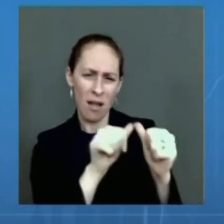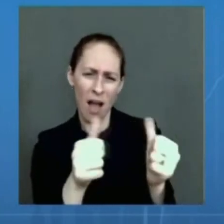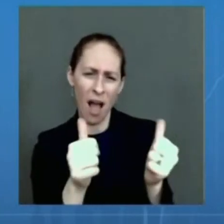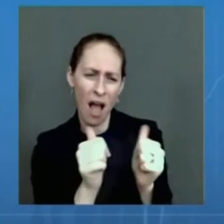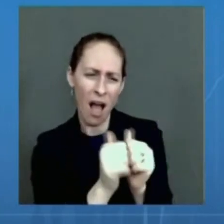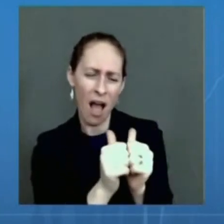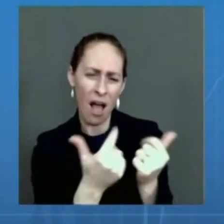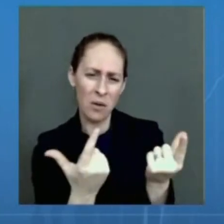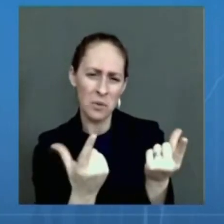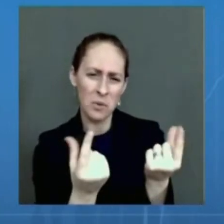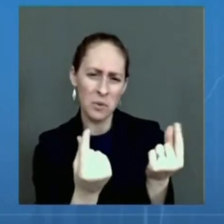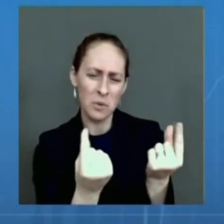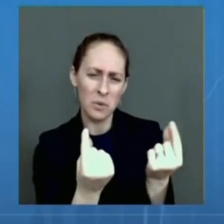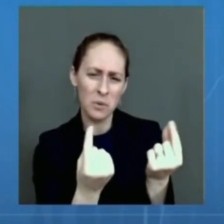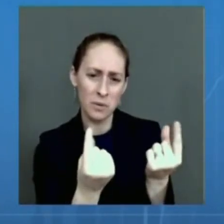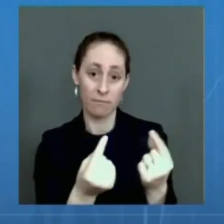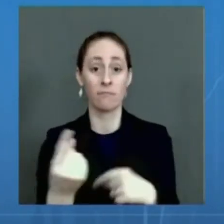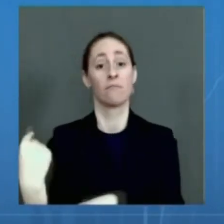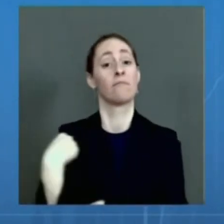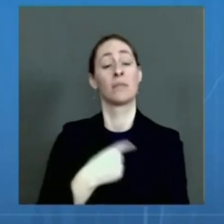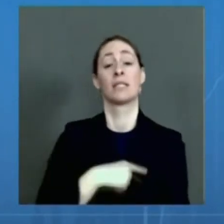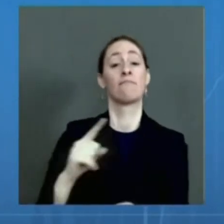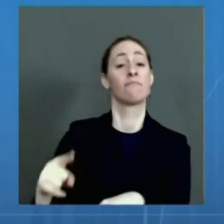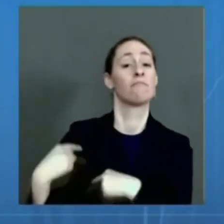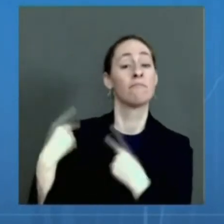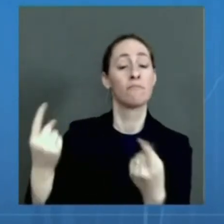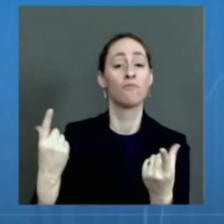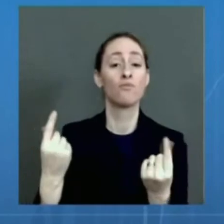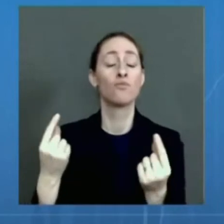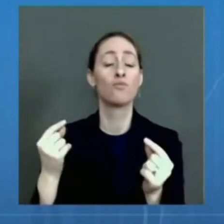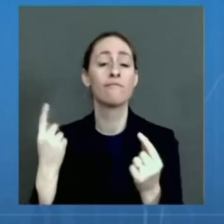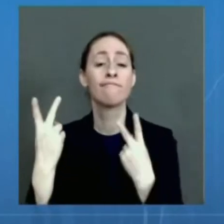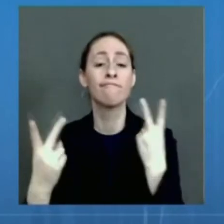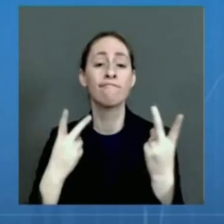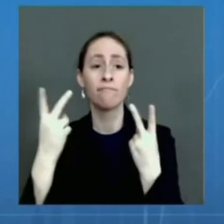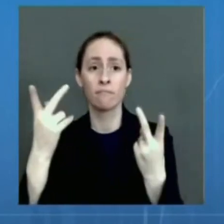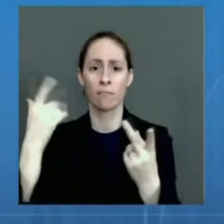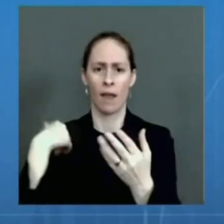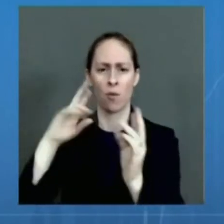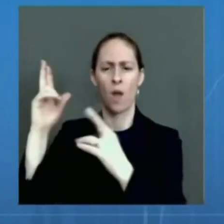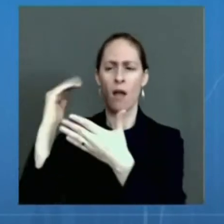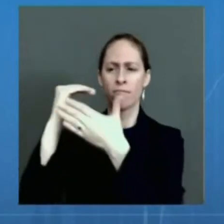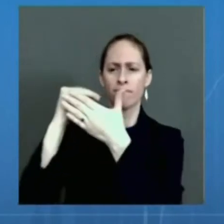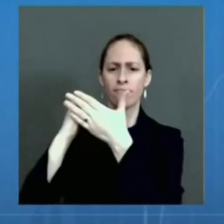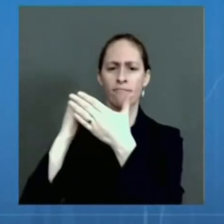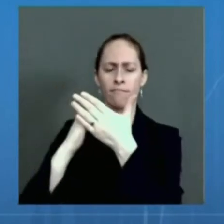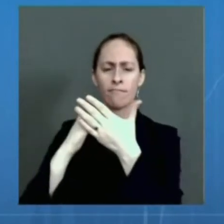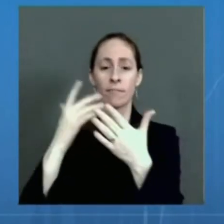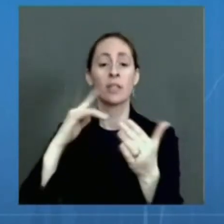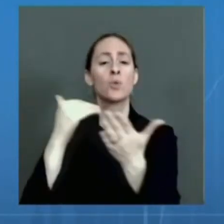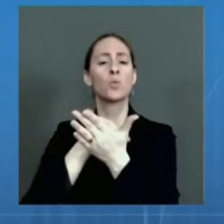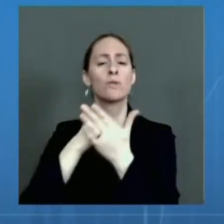DISTRICTS ACROSS THE COUNTRY TO EVALUATE A NEW STRATEGY KNOWN AS TEST TO STAY.